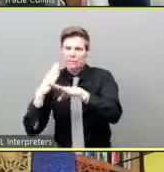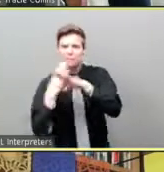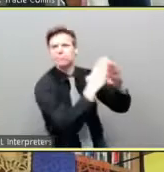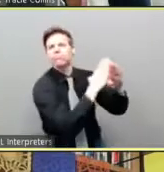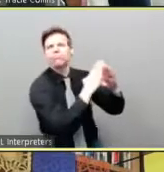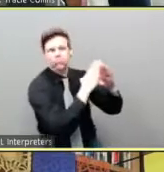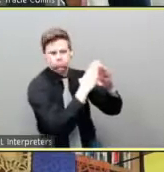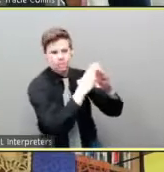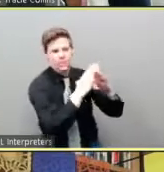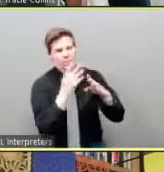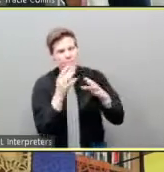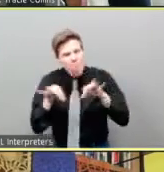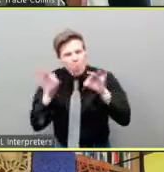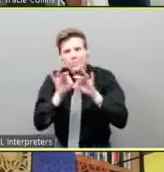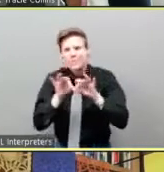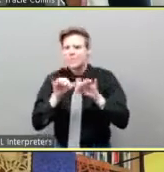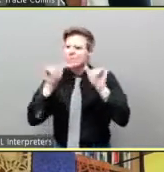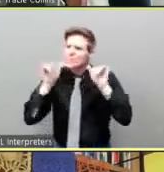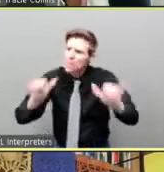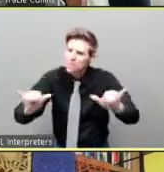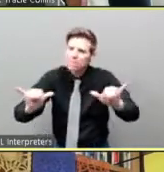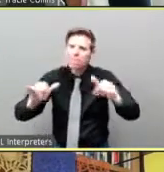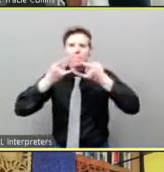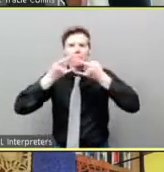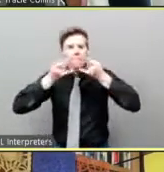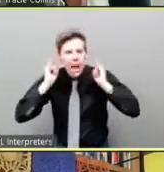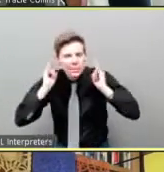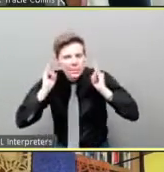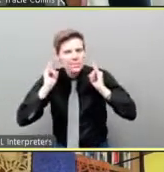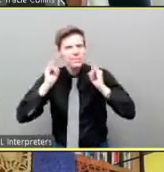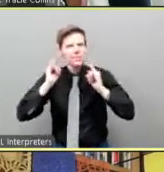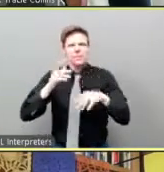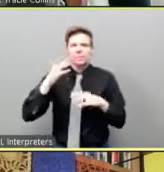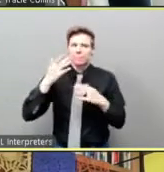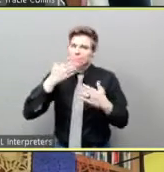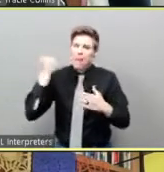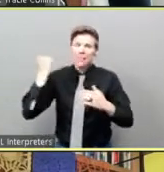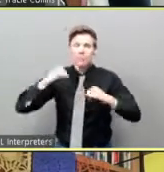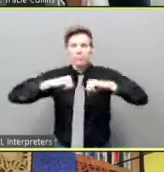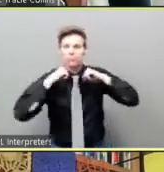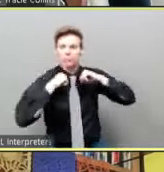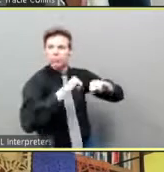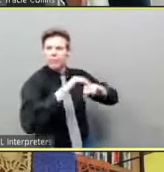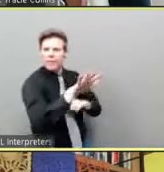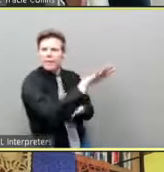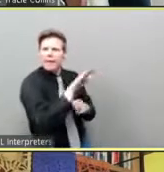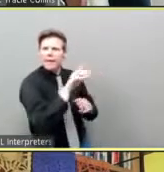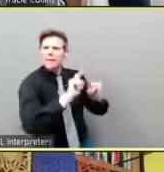mask. The best defense against any new variant is getting as many new Mexicans